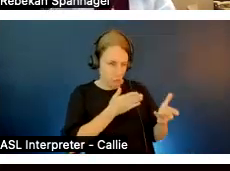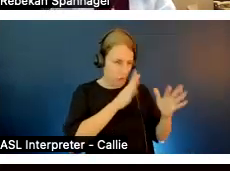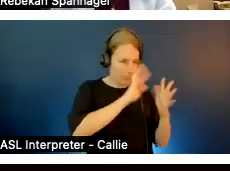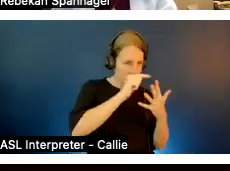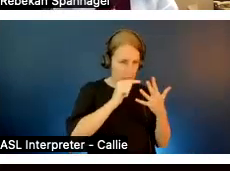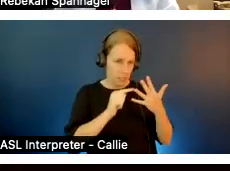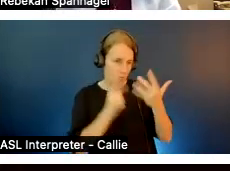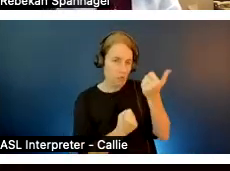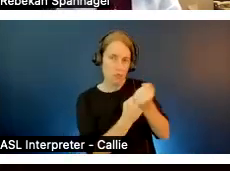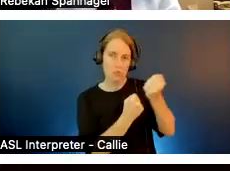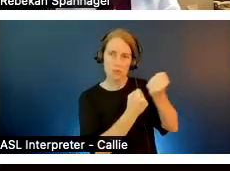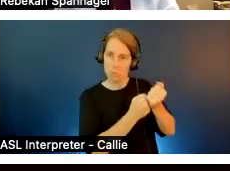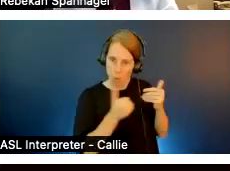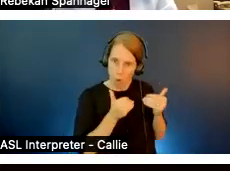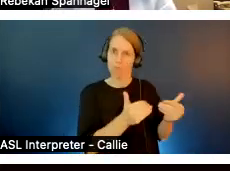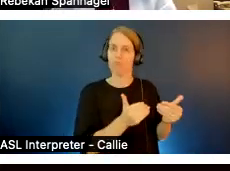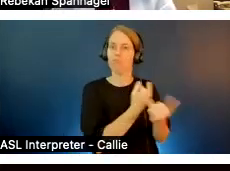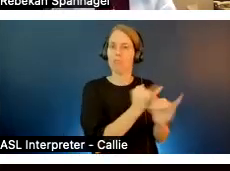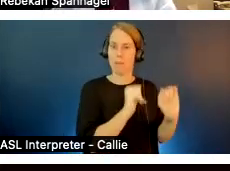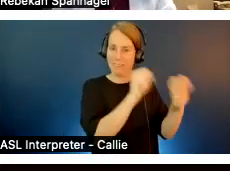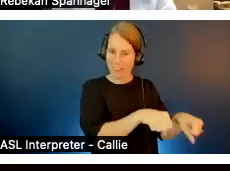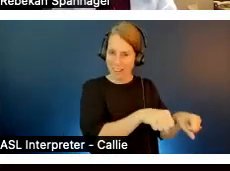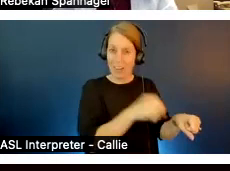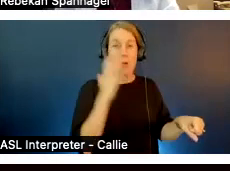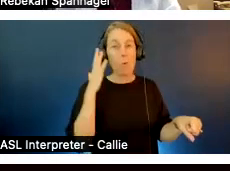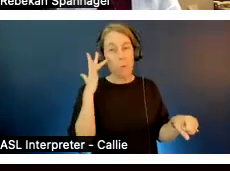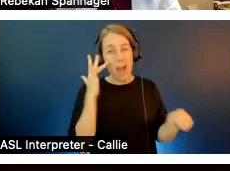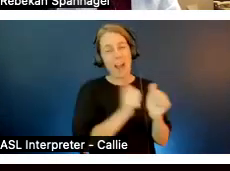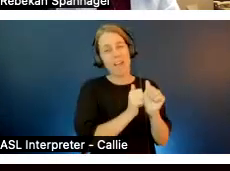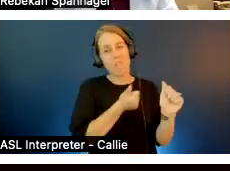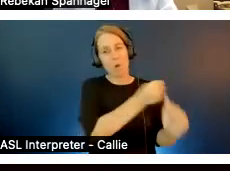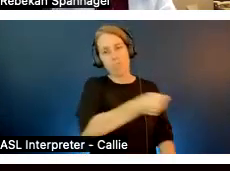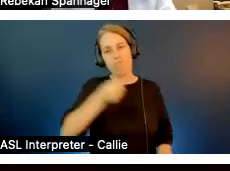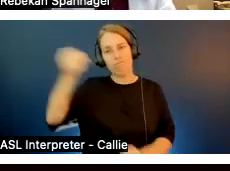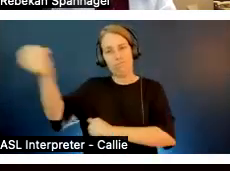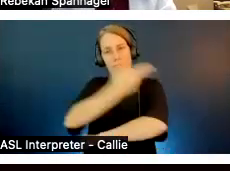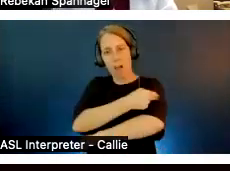process it's incredibly important that that you as an individual with a disability or a family member